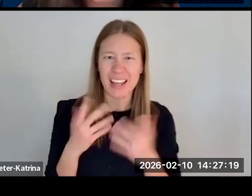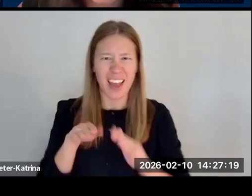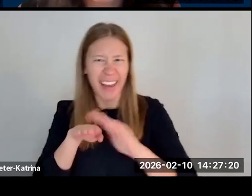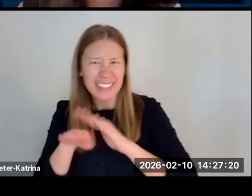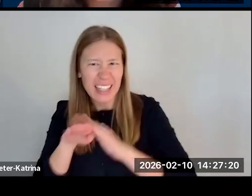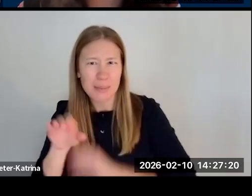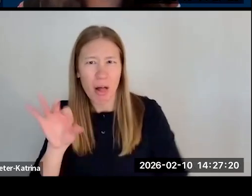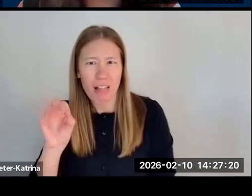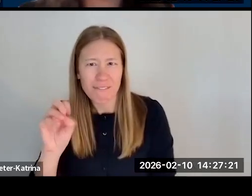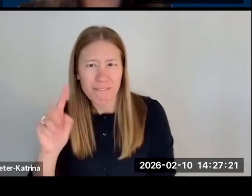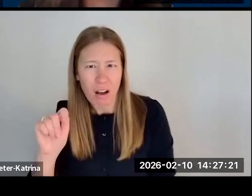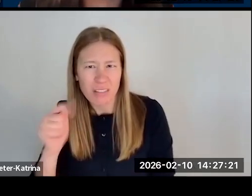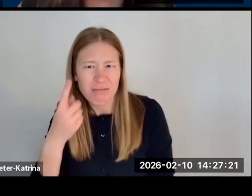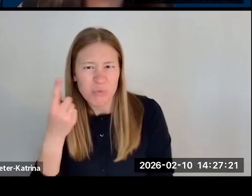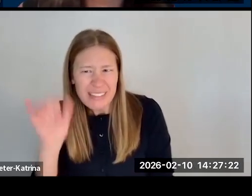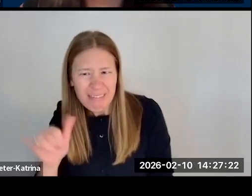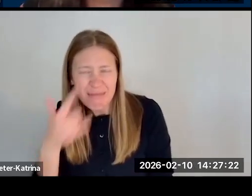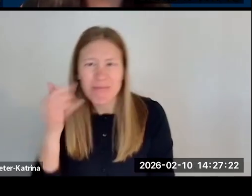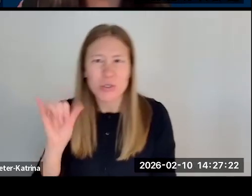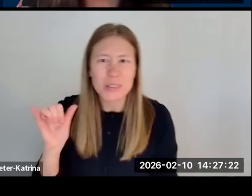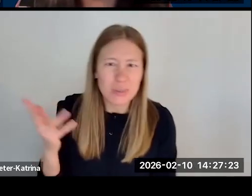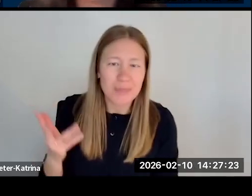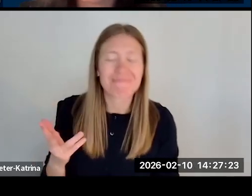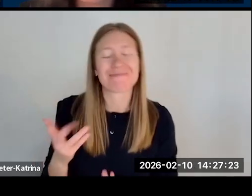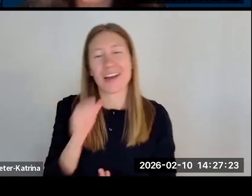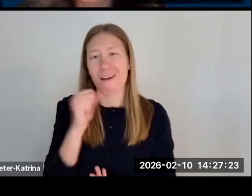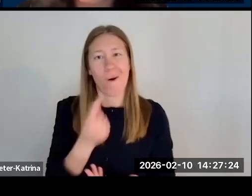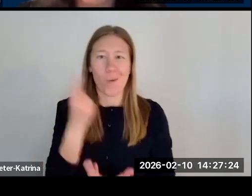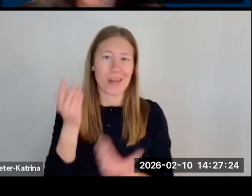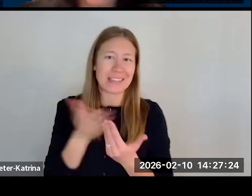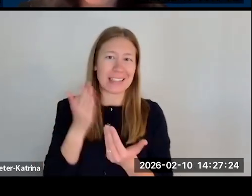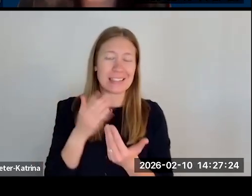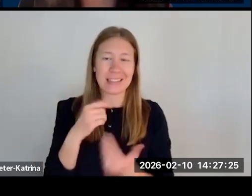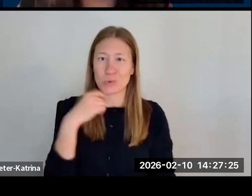and it's not always easy to just say make it 16 point font